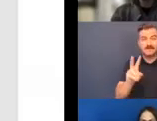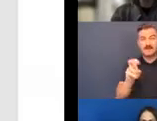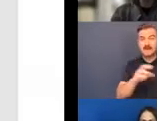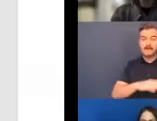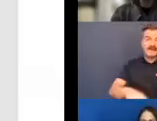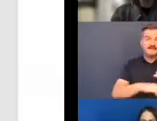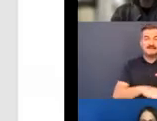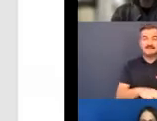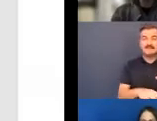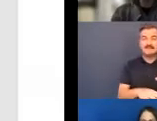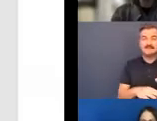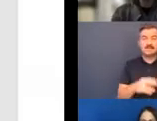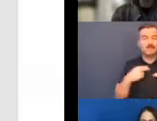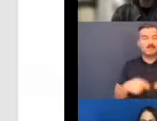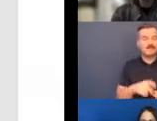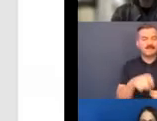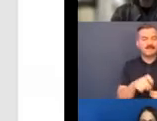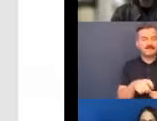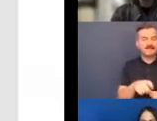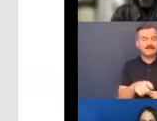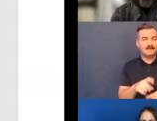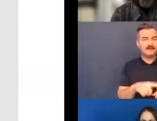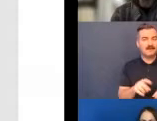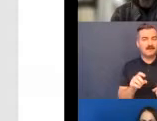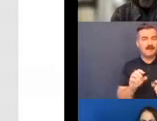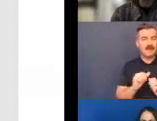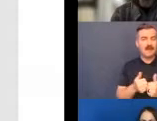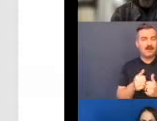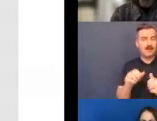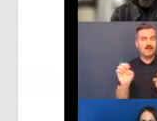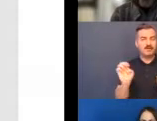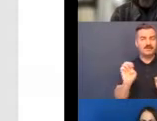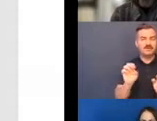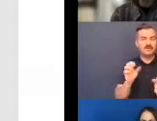understand is basic human needs the ways in which an emergency disrupts the necessary